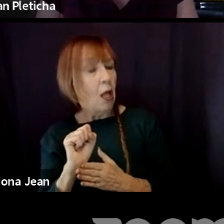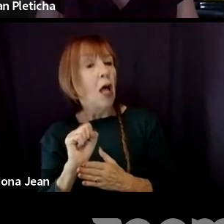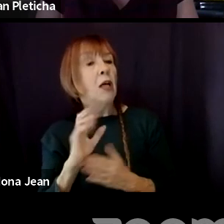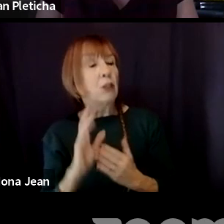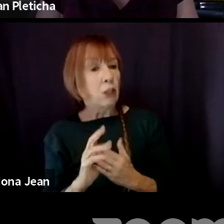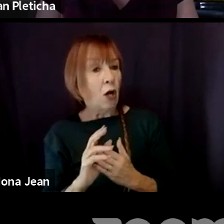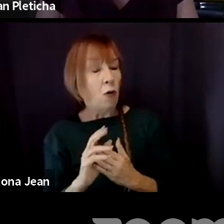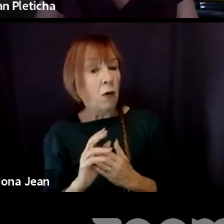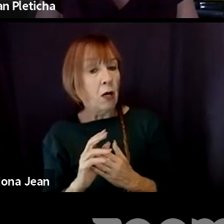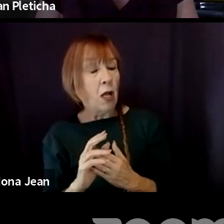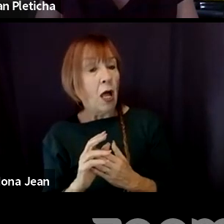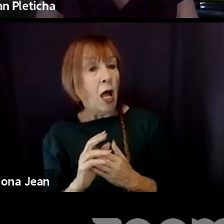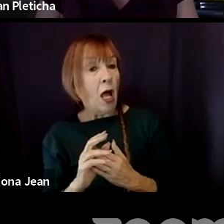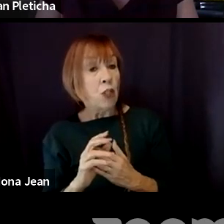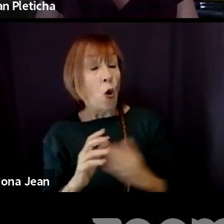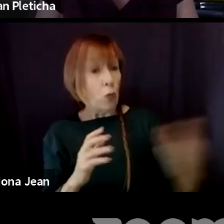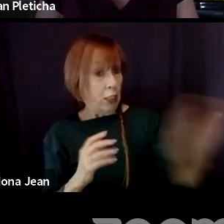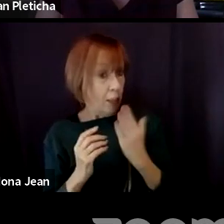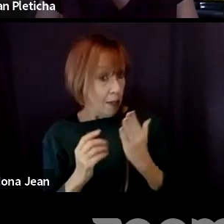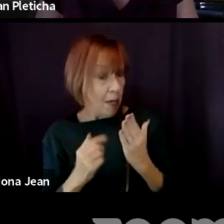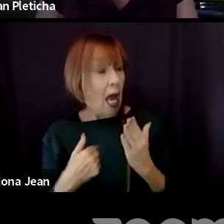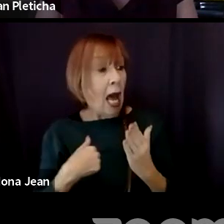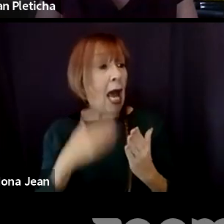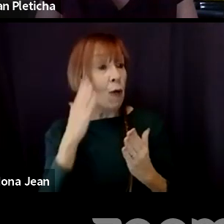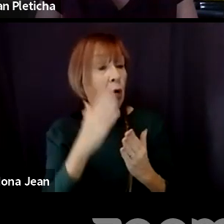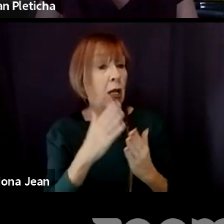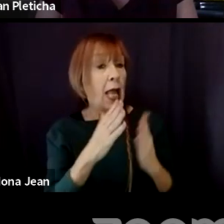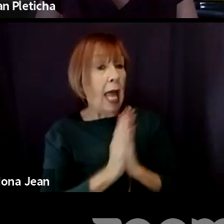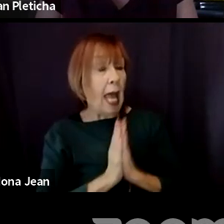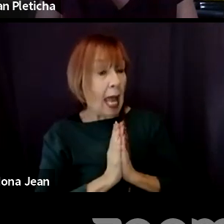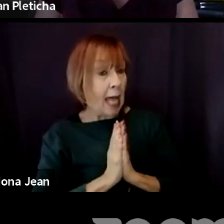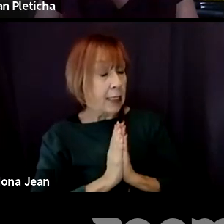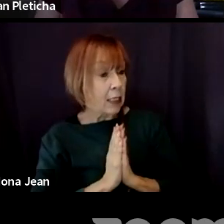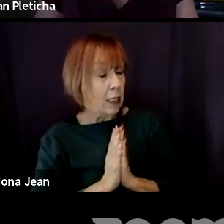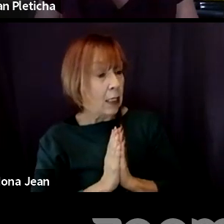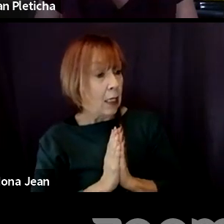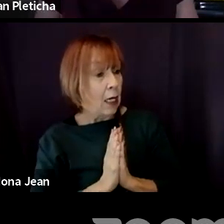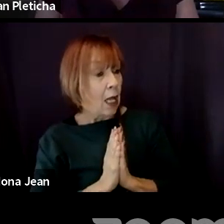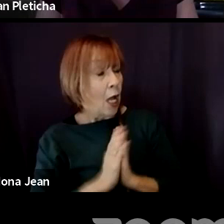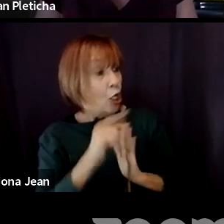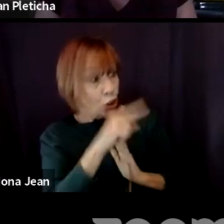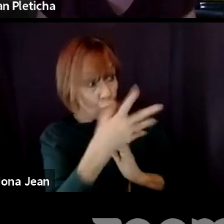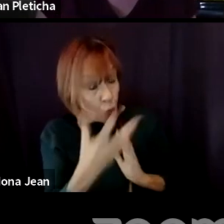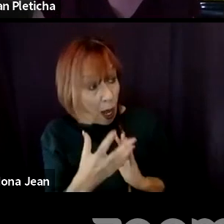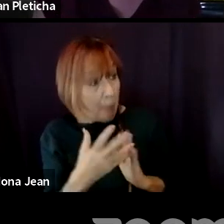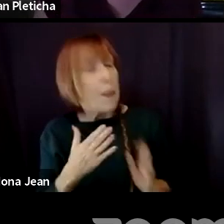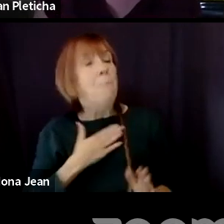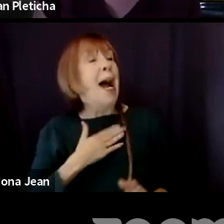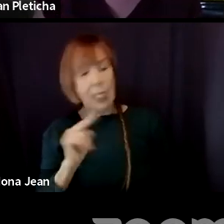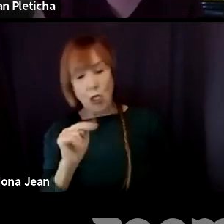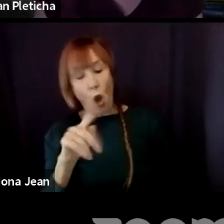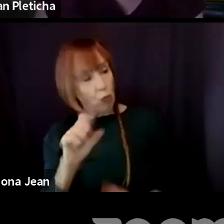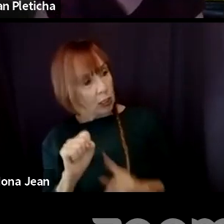do you want me to give you notes that you want to be excited about? Yeah. Do you want me to give you real notes?